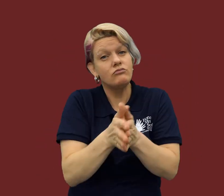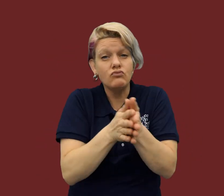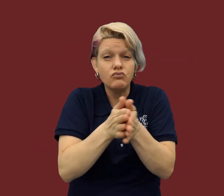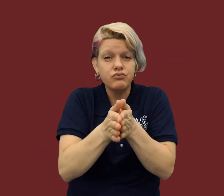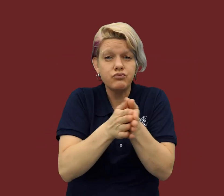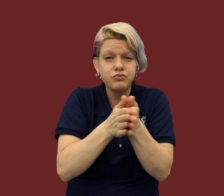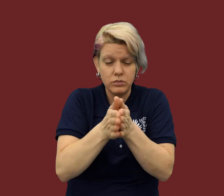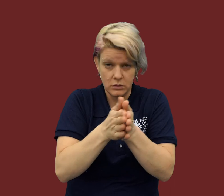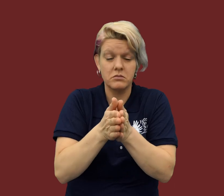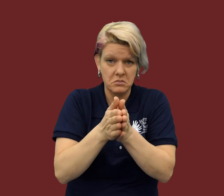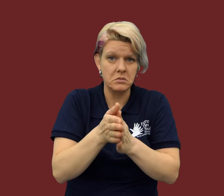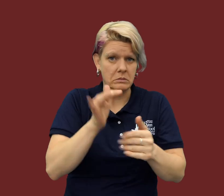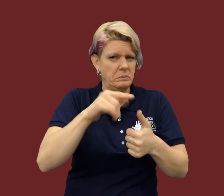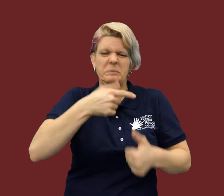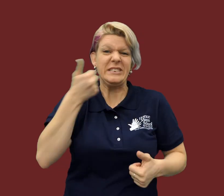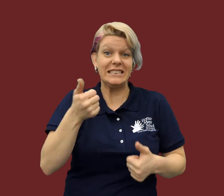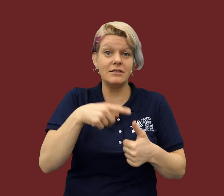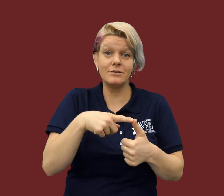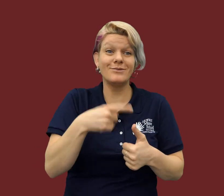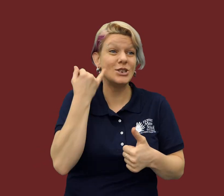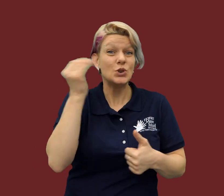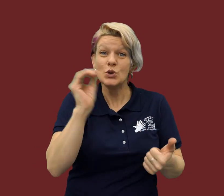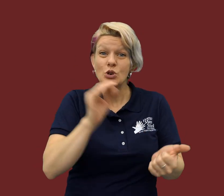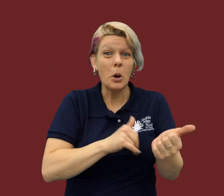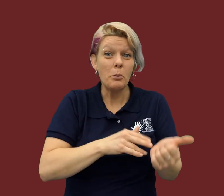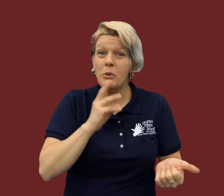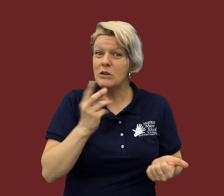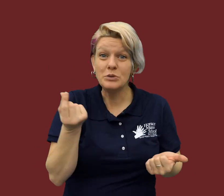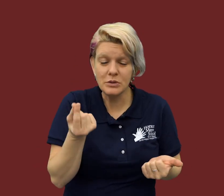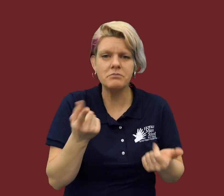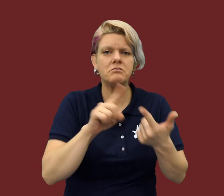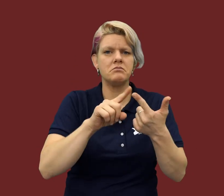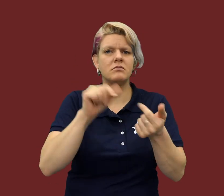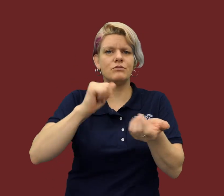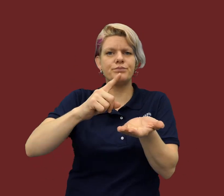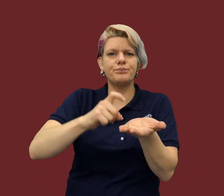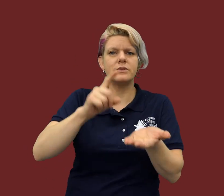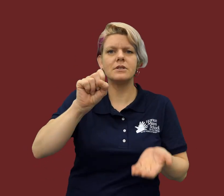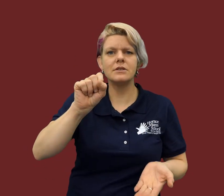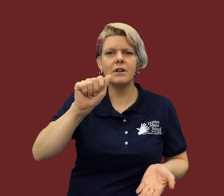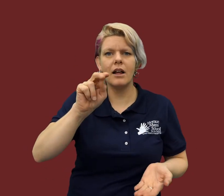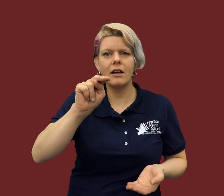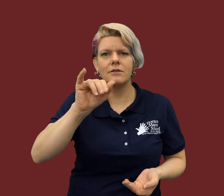slowly in your head. When you don’t have soap and water, use hand sanitizer instead.